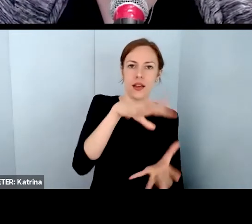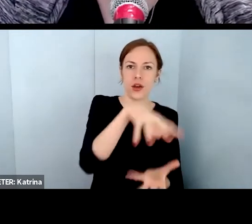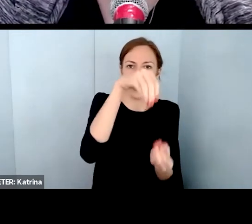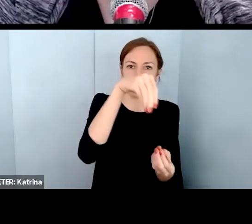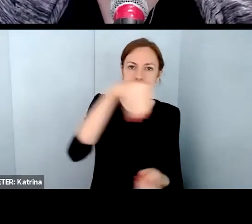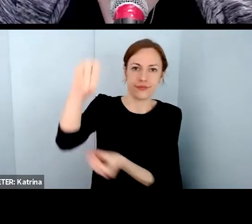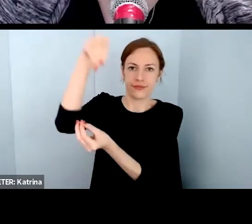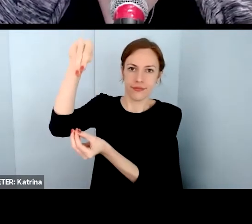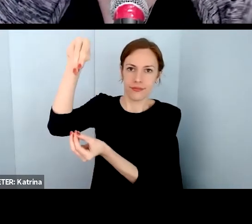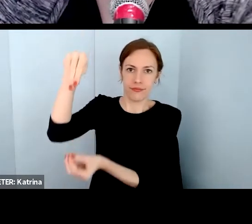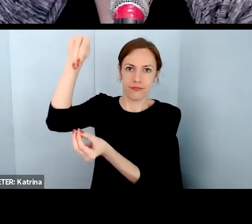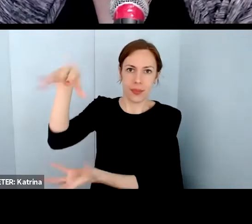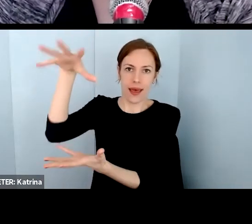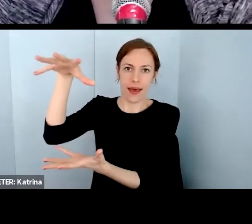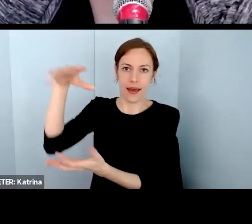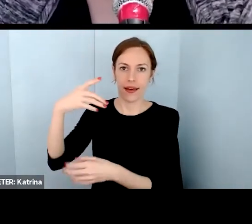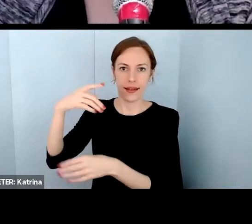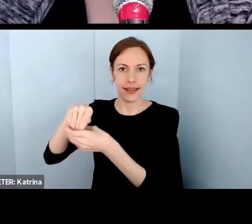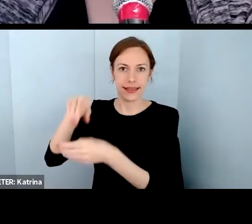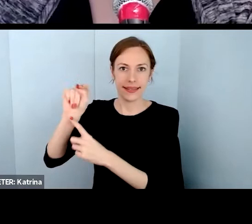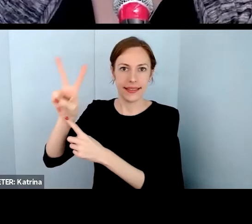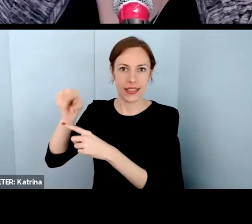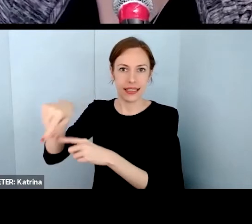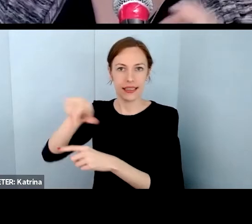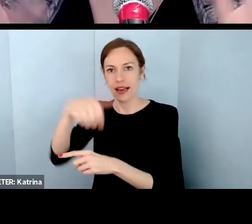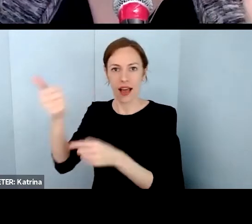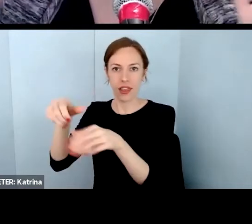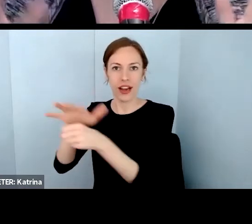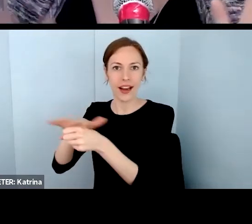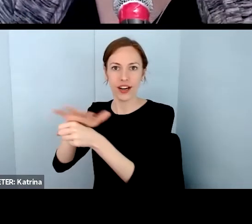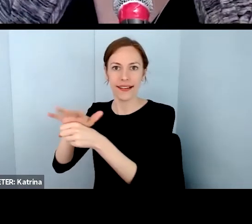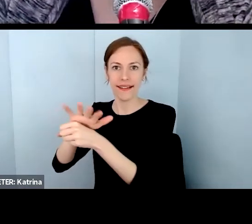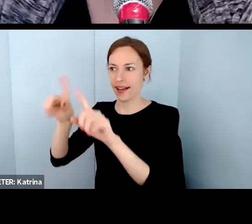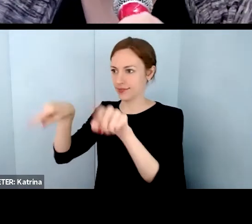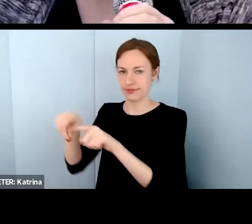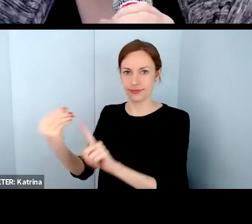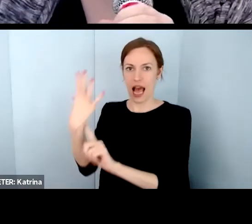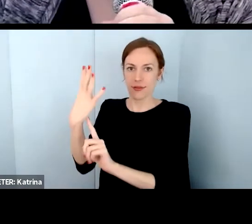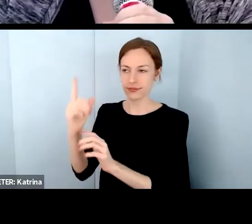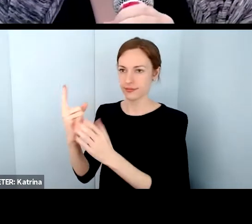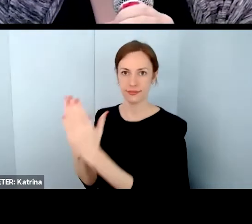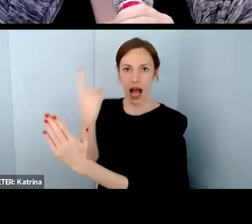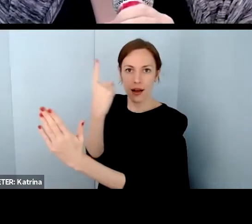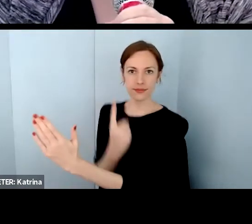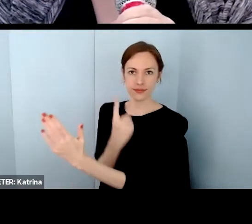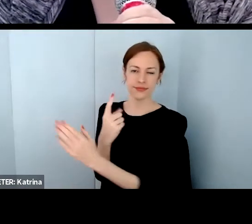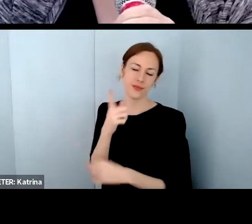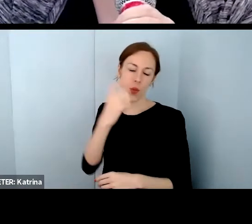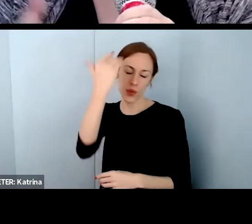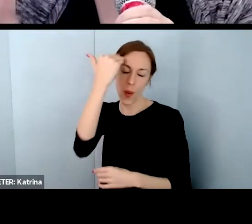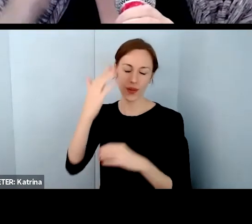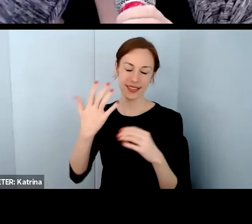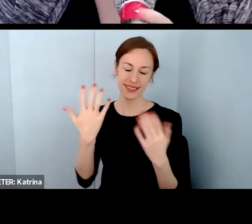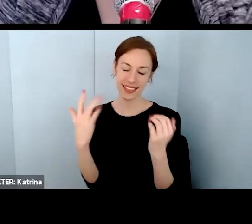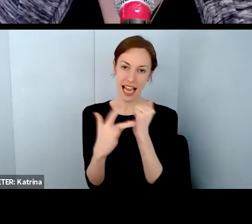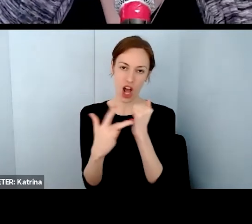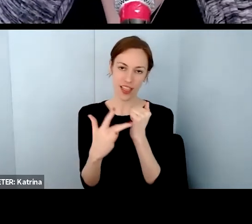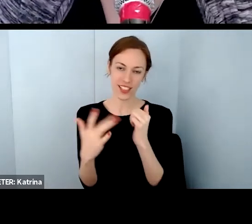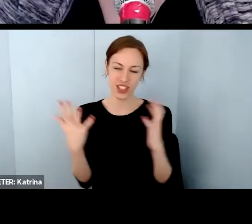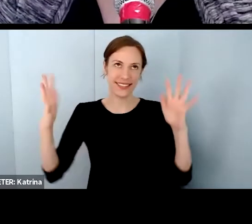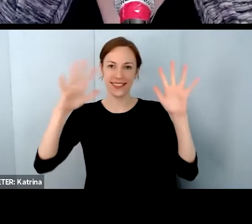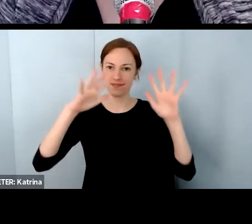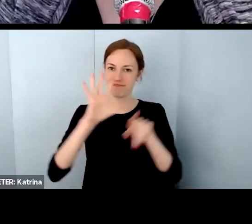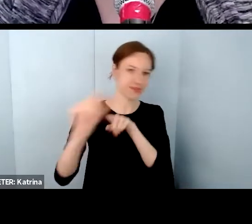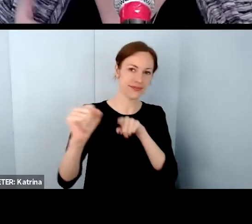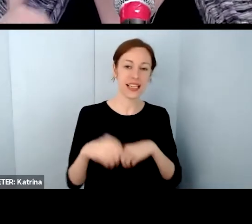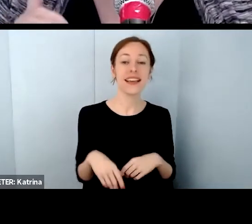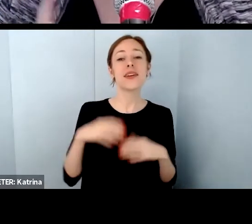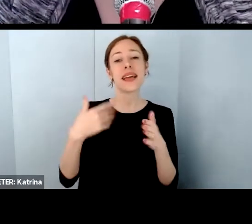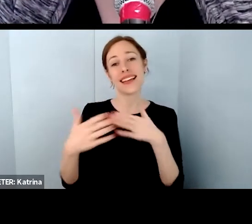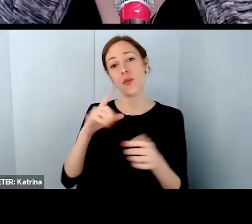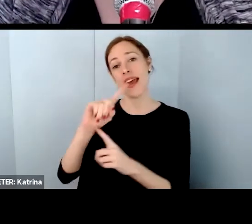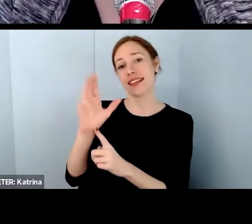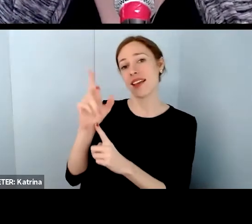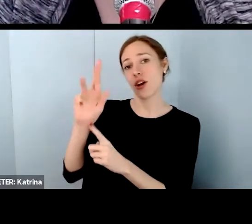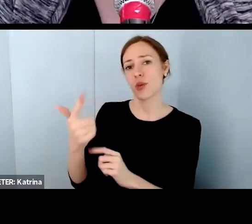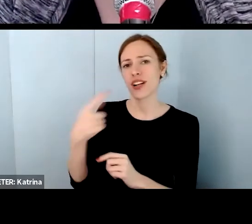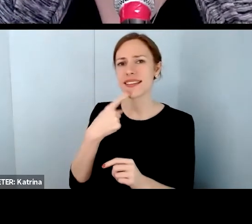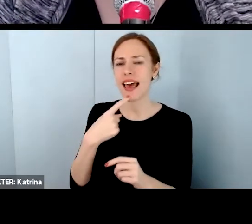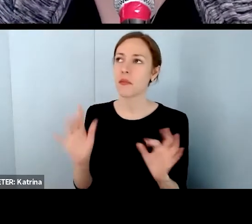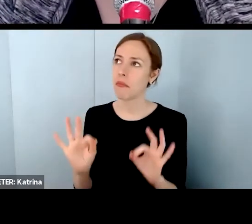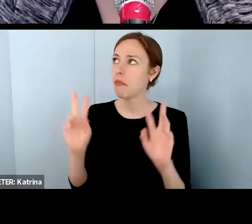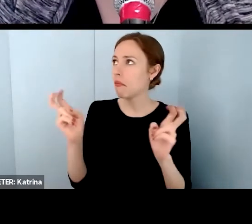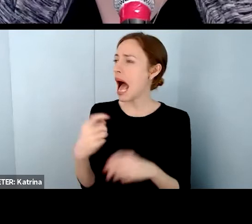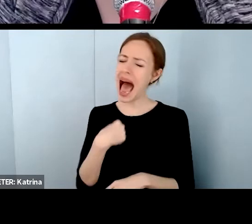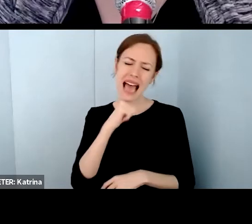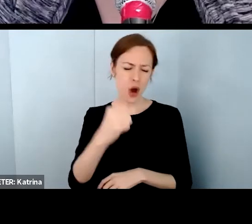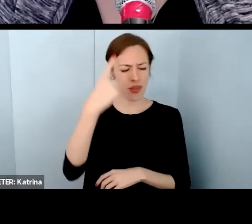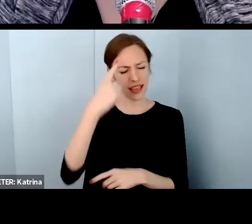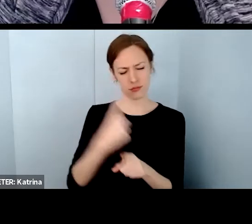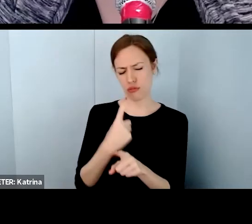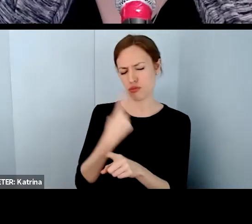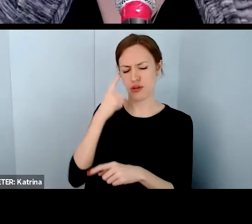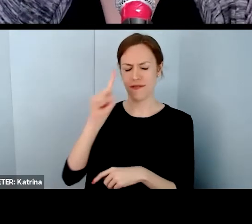TV screens and other places, who knows what technology. He's the magician for but he says this very but now statement he says, I don't think it's right for a private company to censor politicians and a democracy.